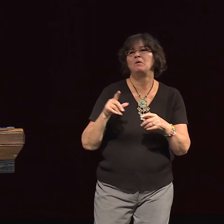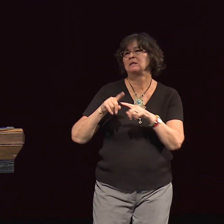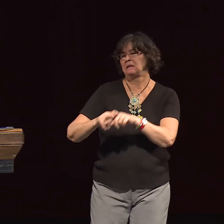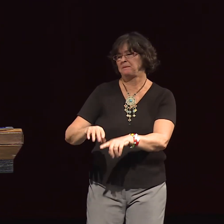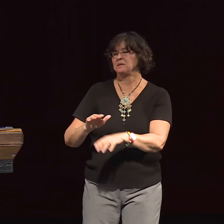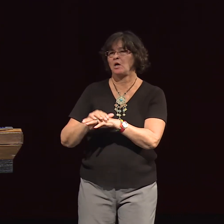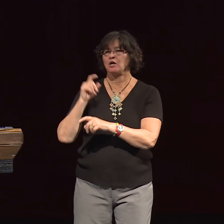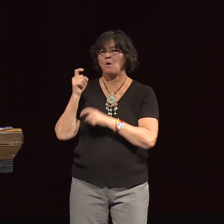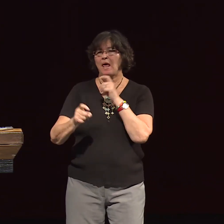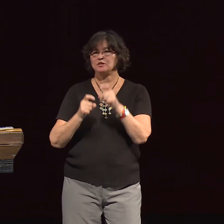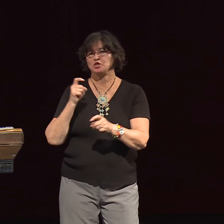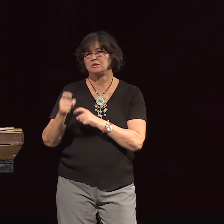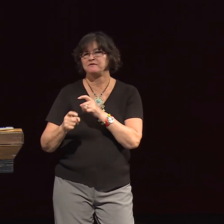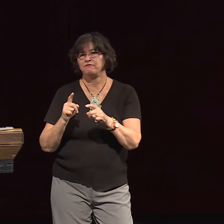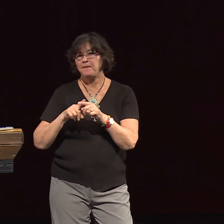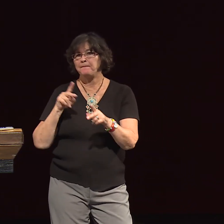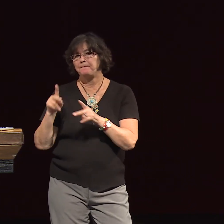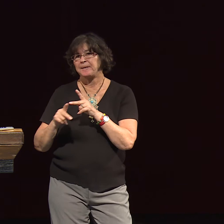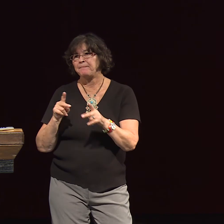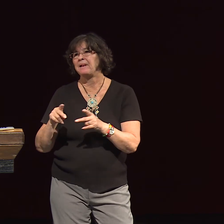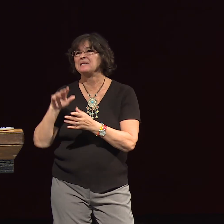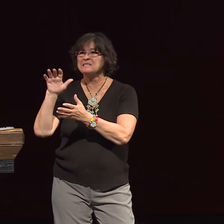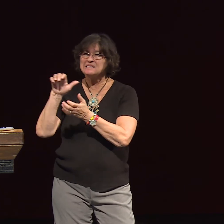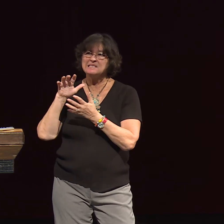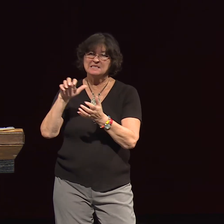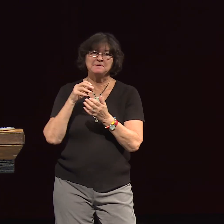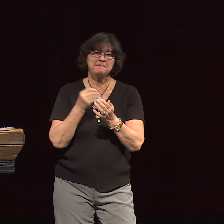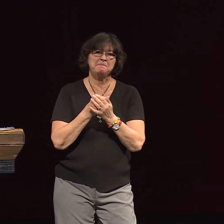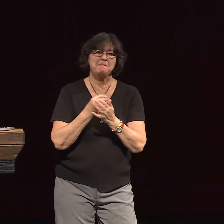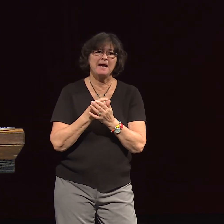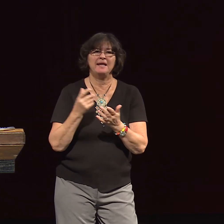LEAD-K is completely dependent on donations right now.